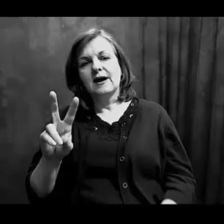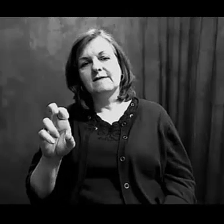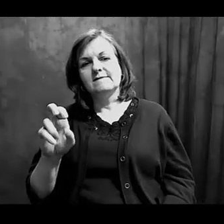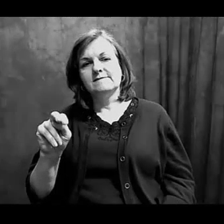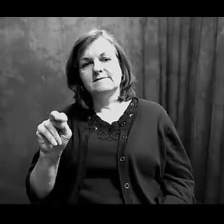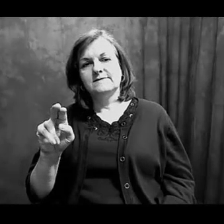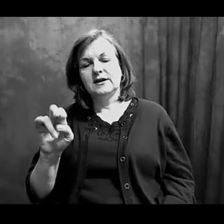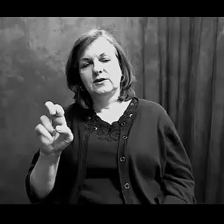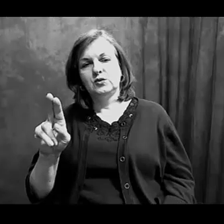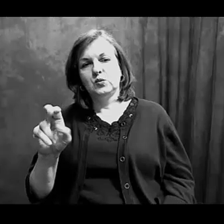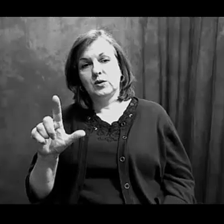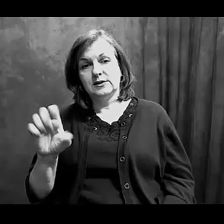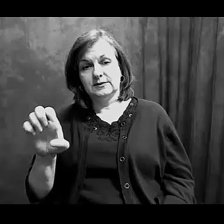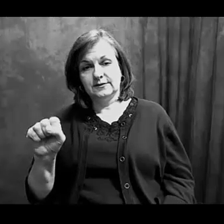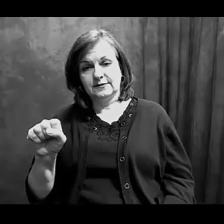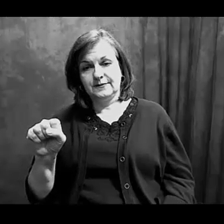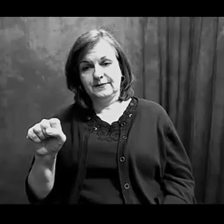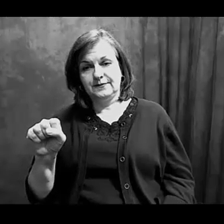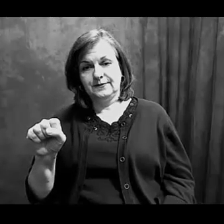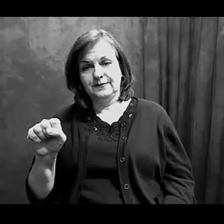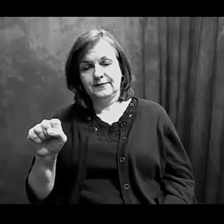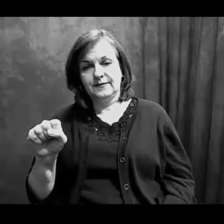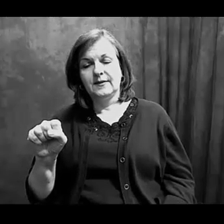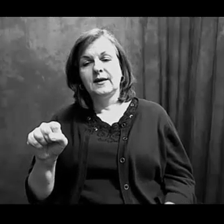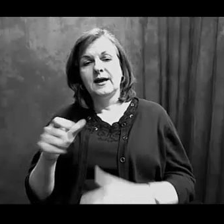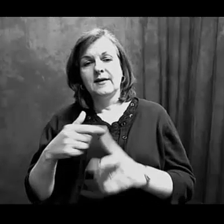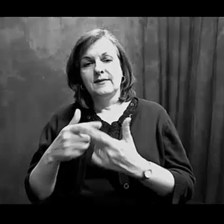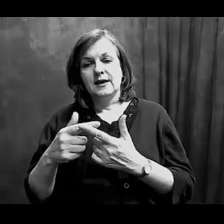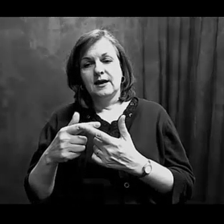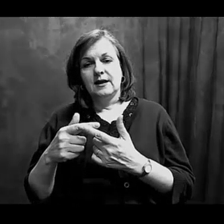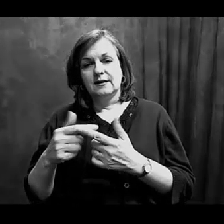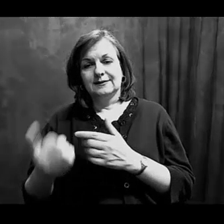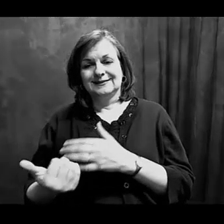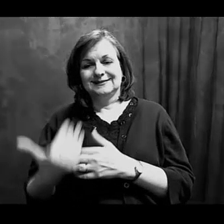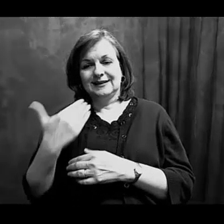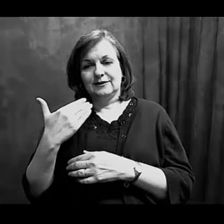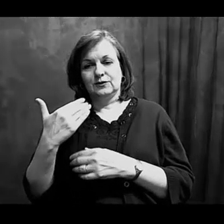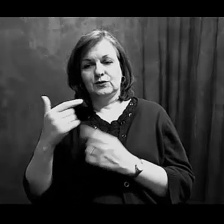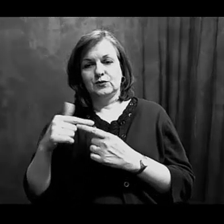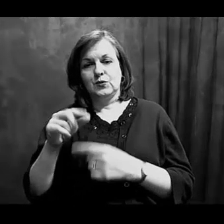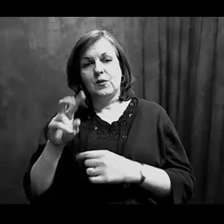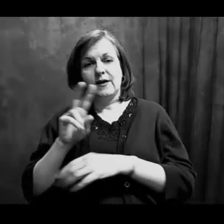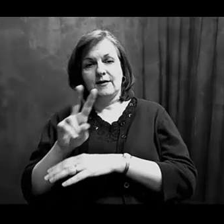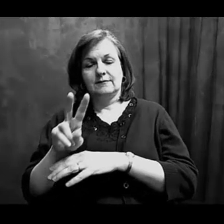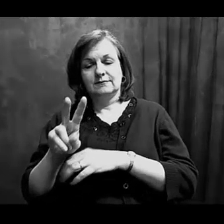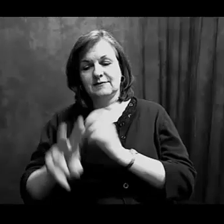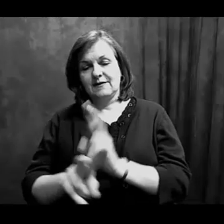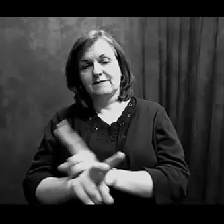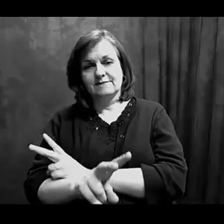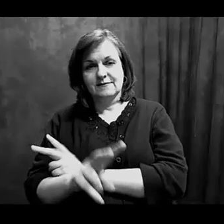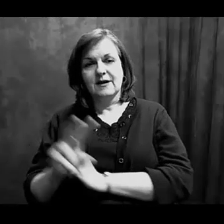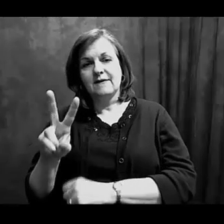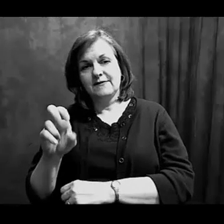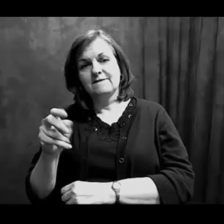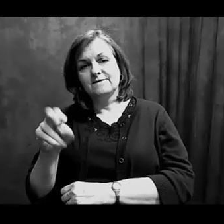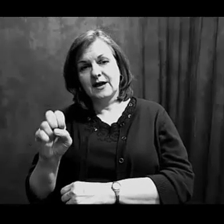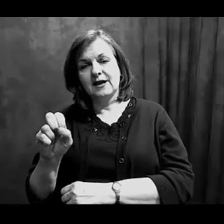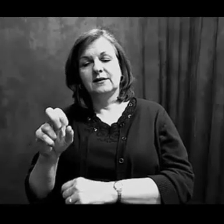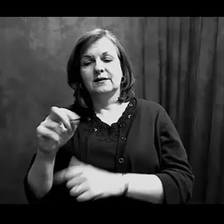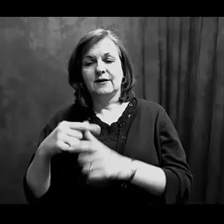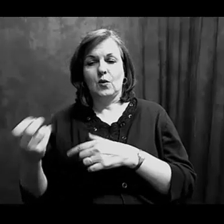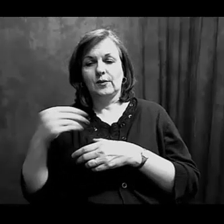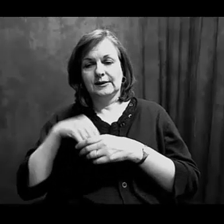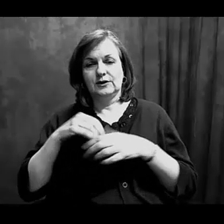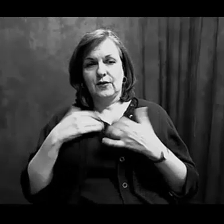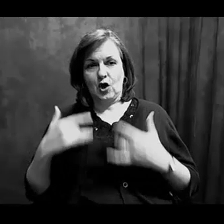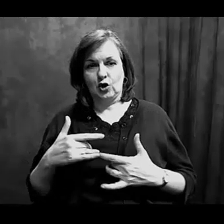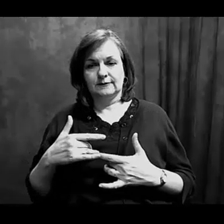so we're gonna collect up the blood from the capillaries in a venule and then send it back to the vein and return it to the heart